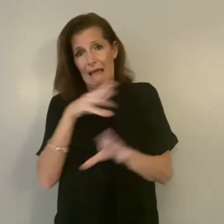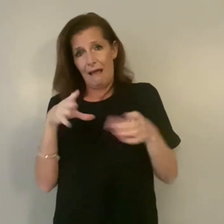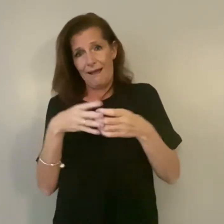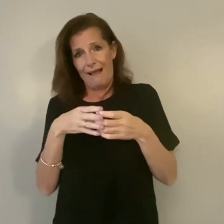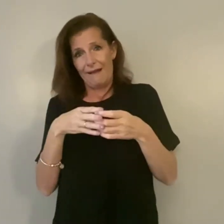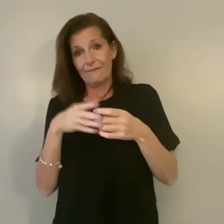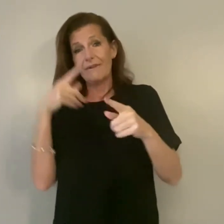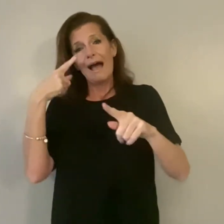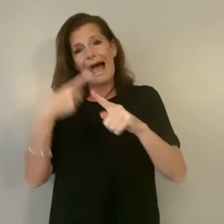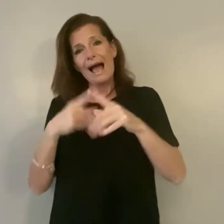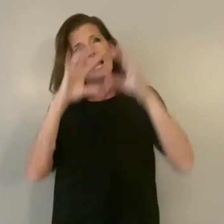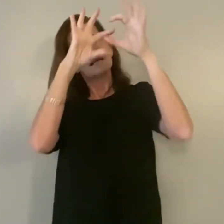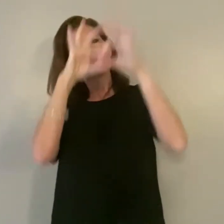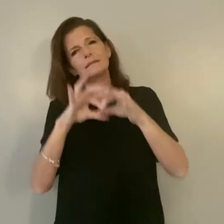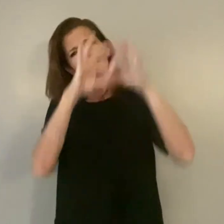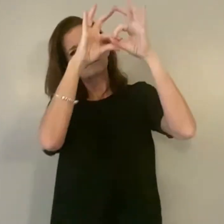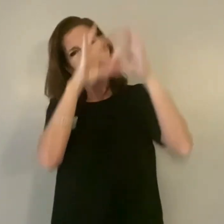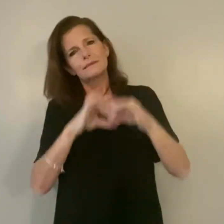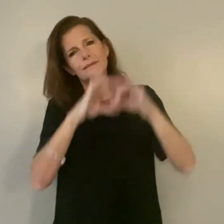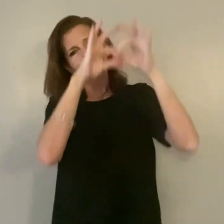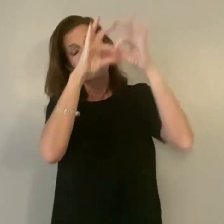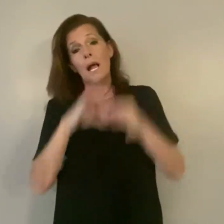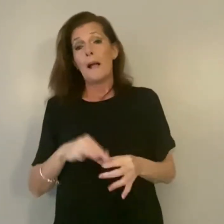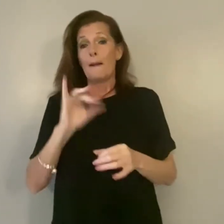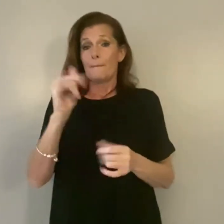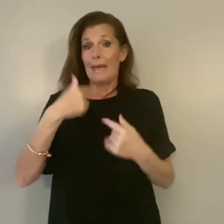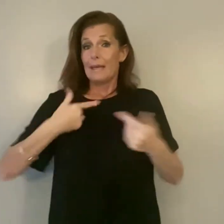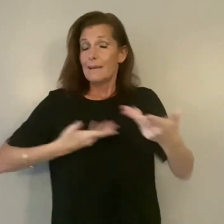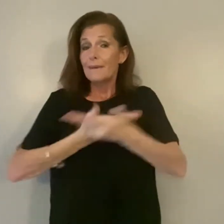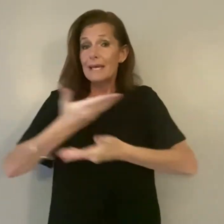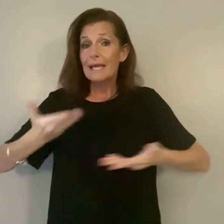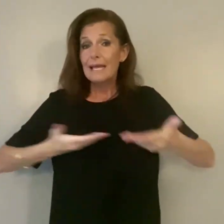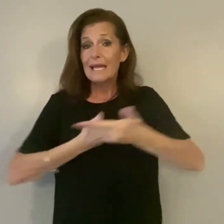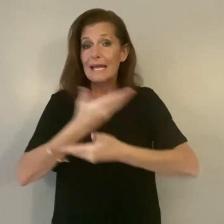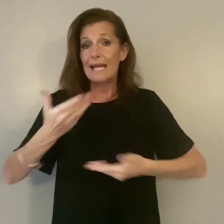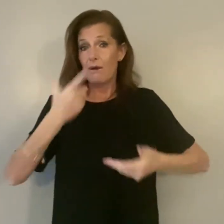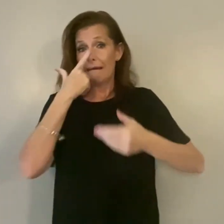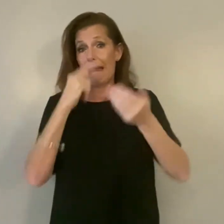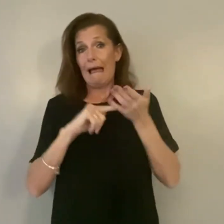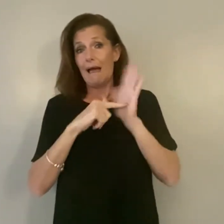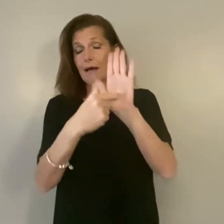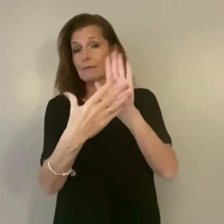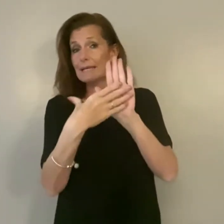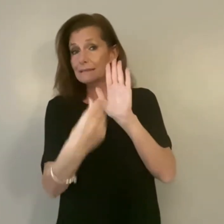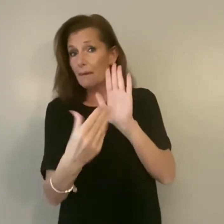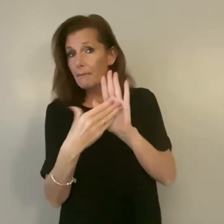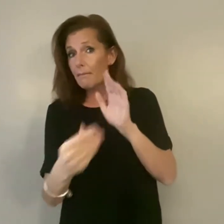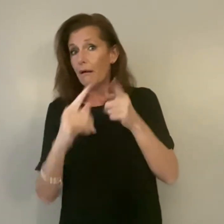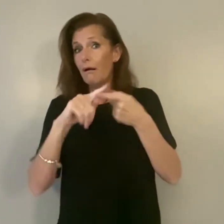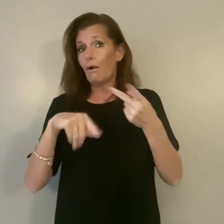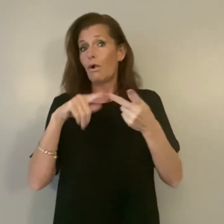And then perhaps, through our conversation today we can put forward some examples and approaches